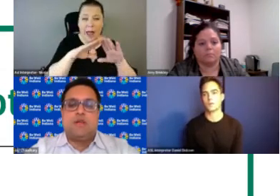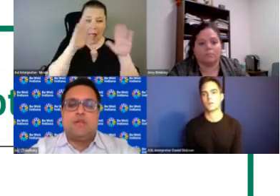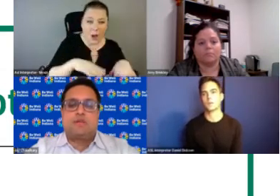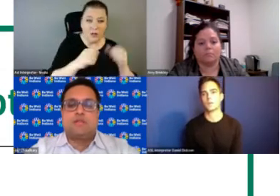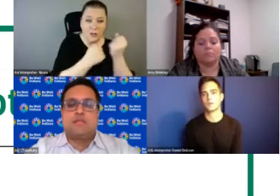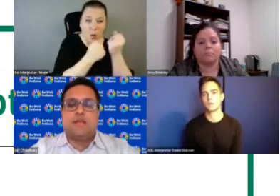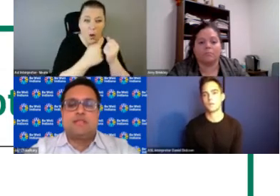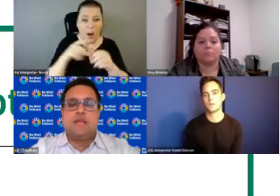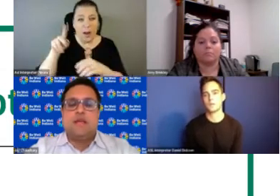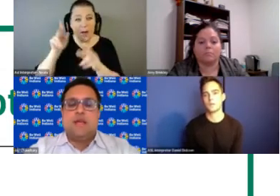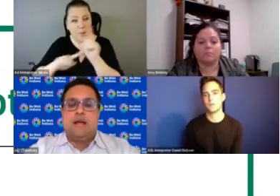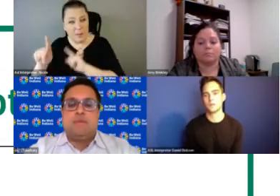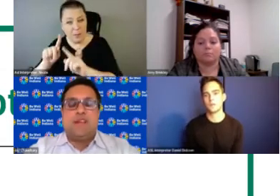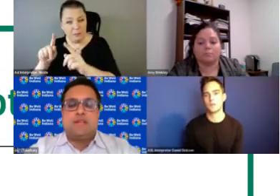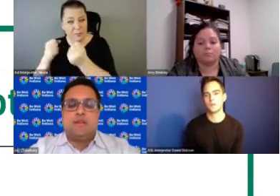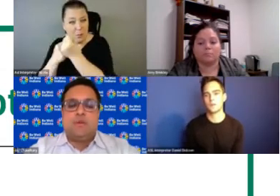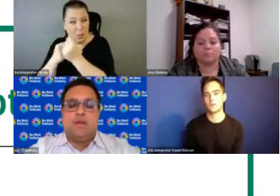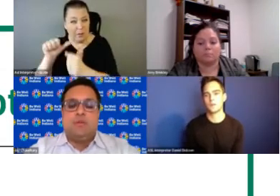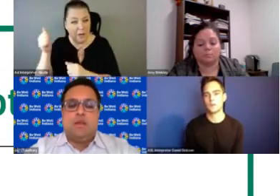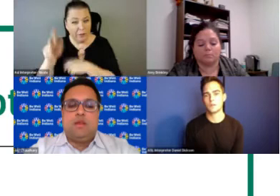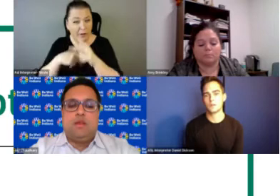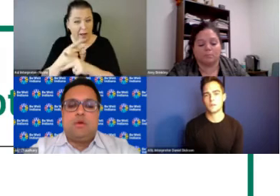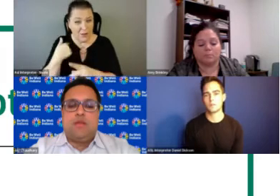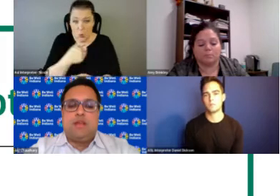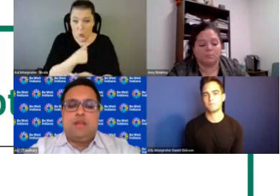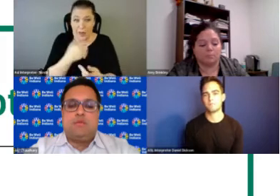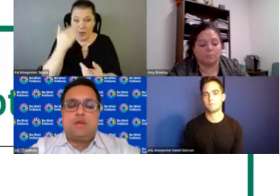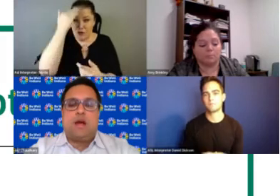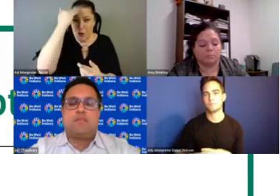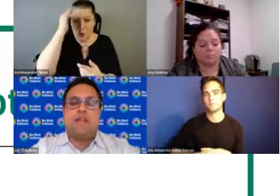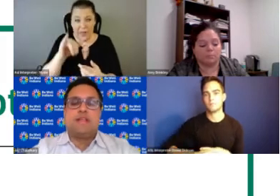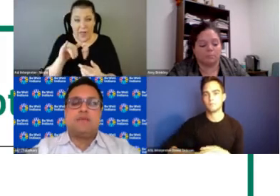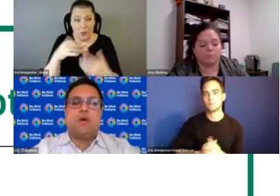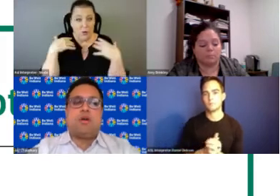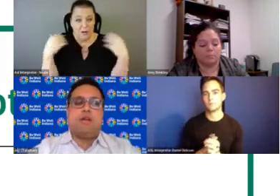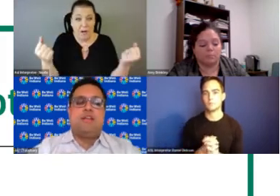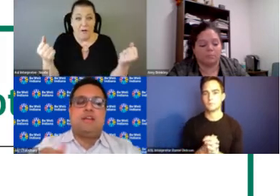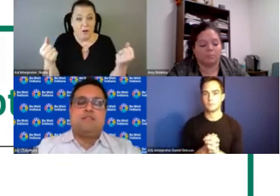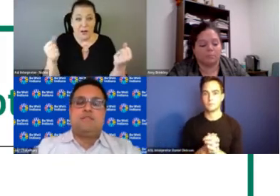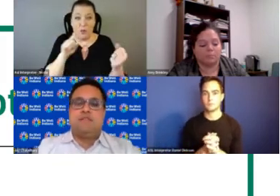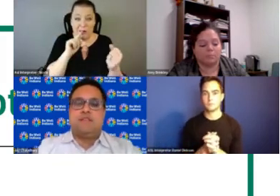other sorts of things. Because, you know, we know that, you know, recovery is the part of